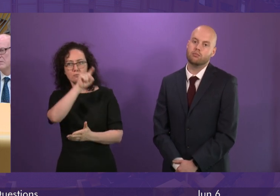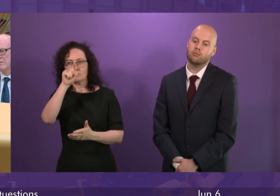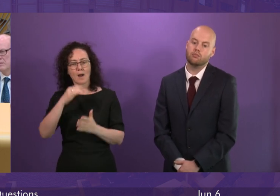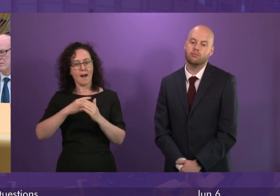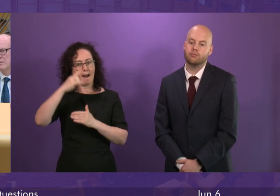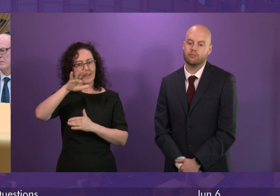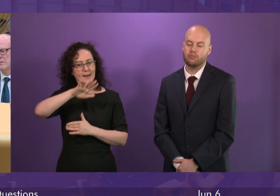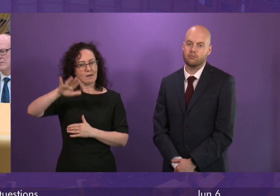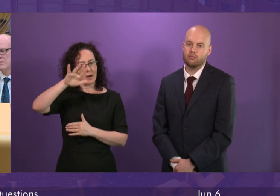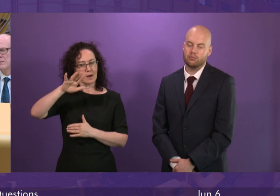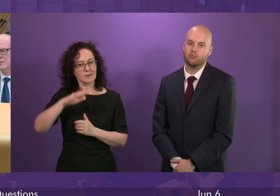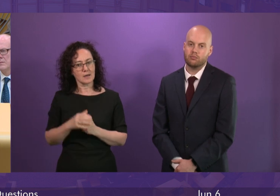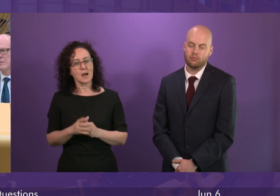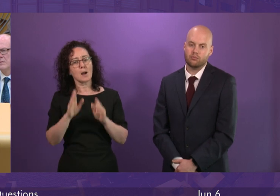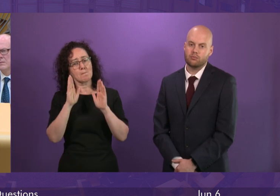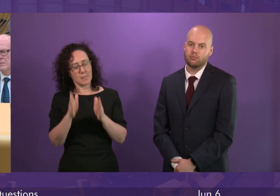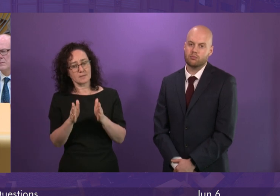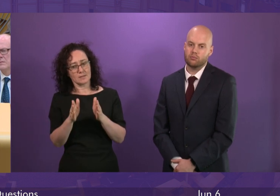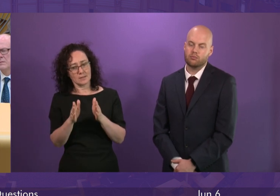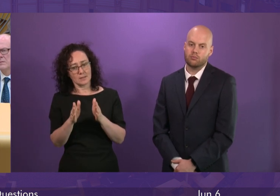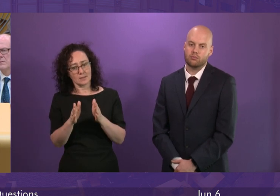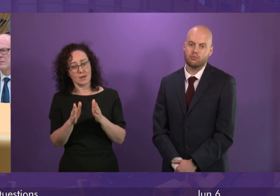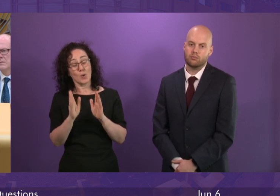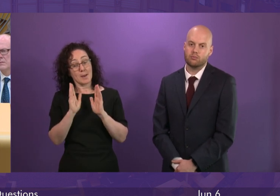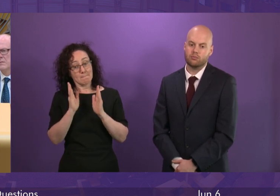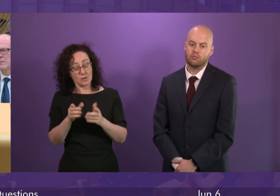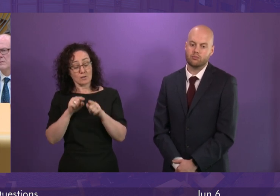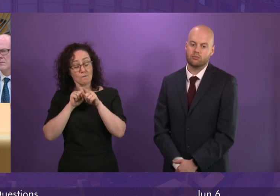of a balanced package, but I stress that that must be done in the context of fulfilling